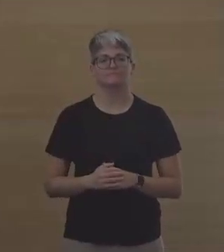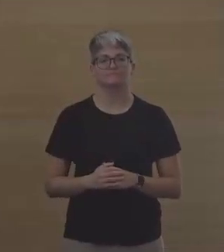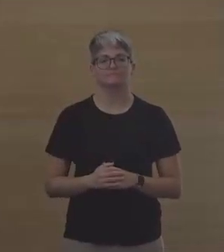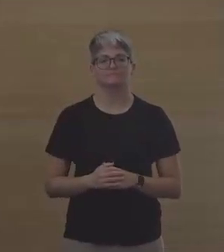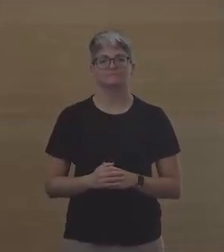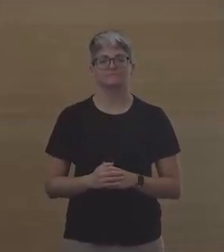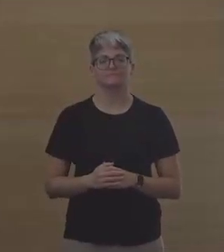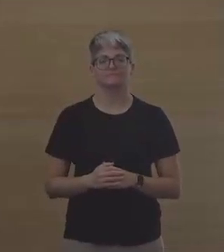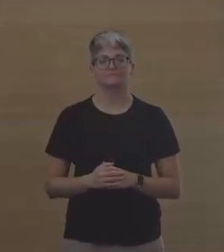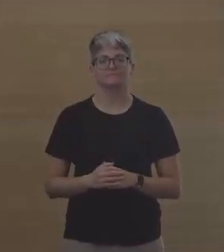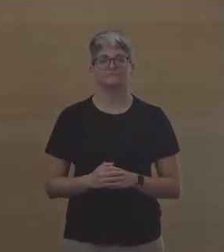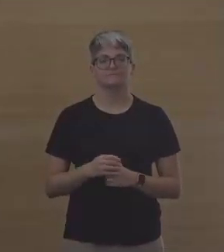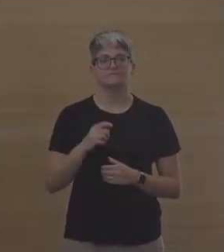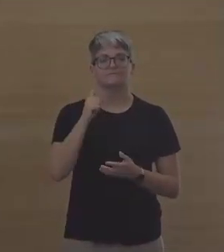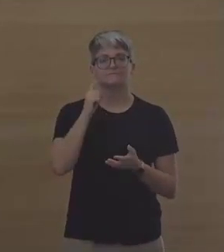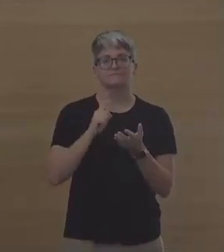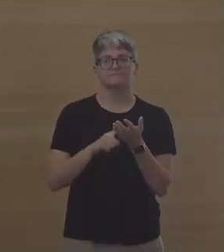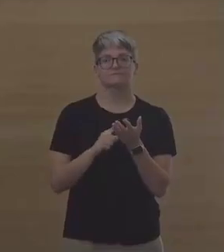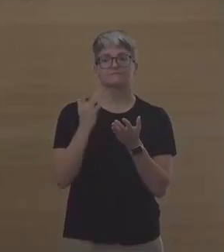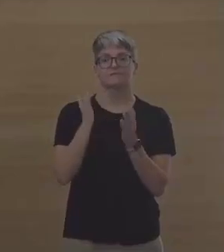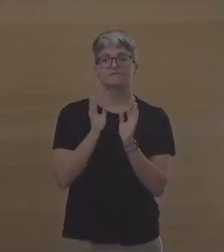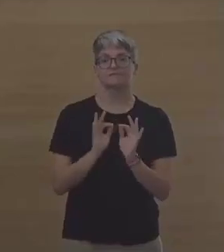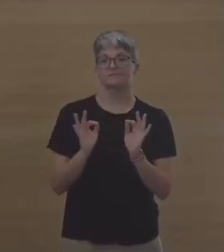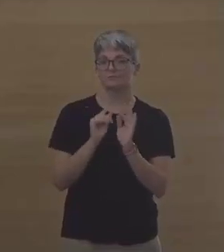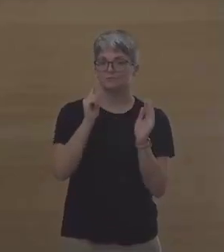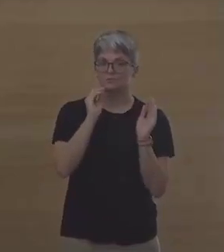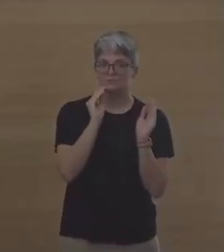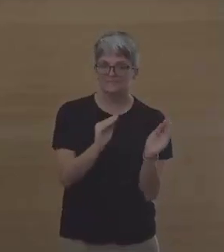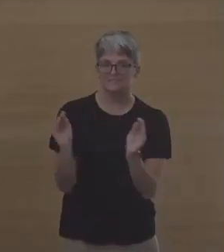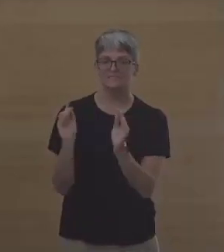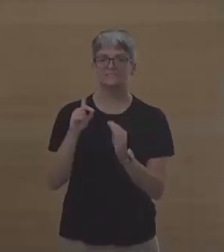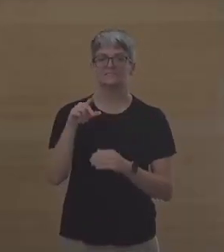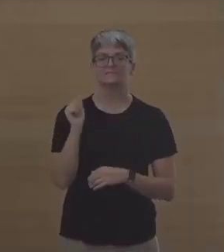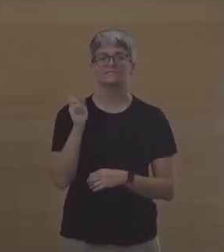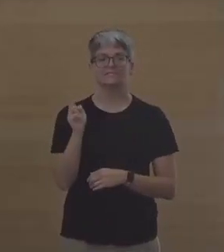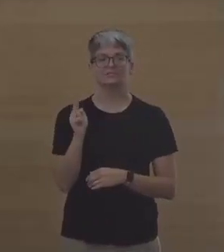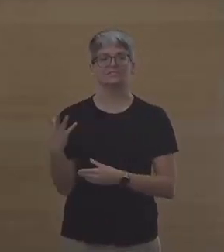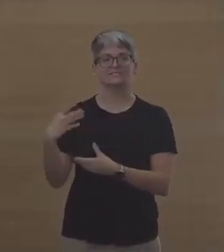of teaching disability history in schools.